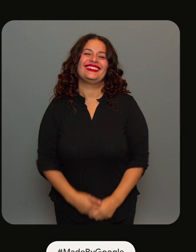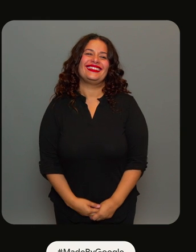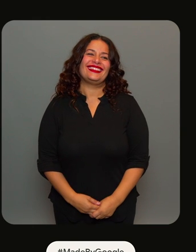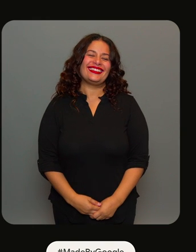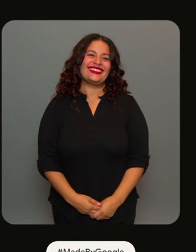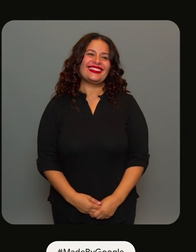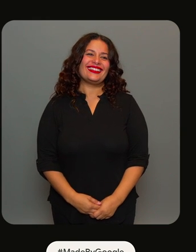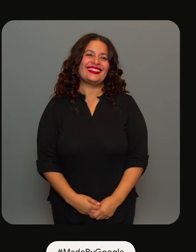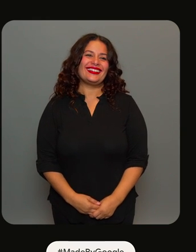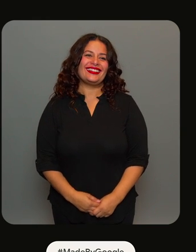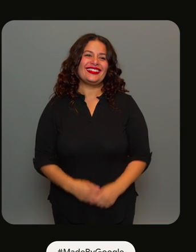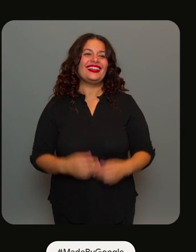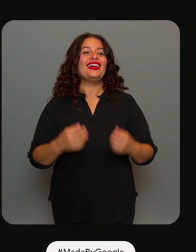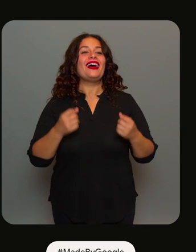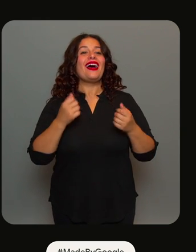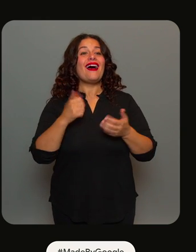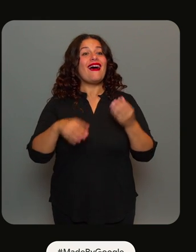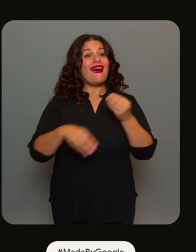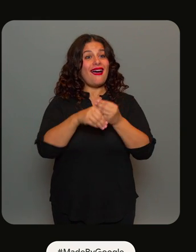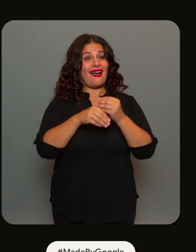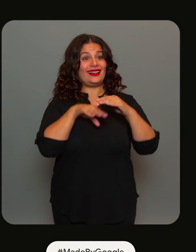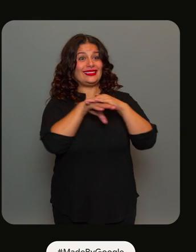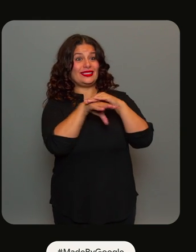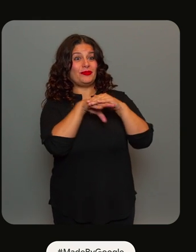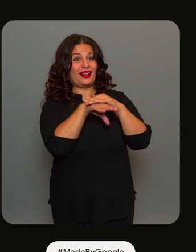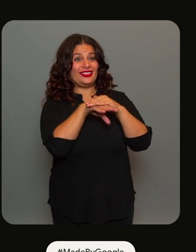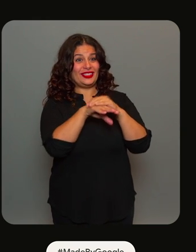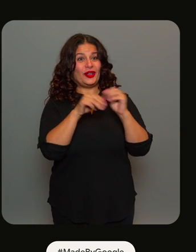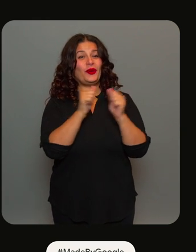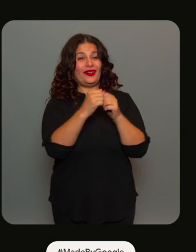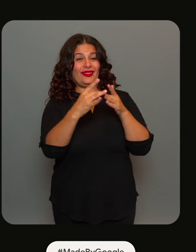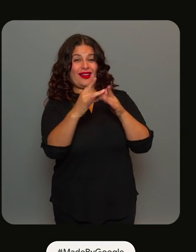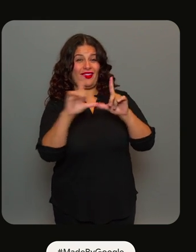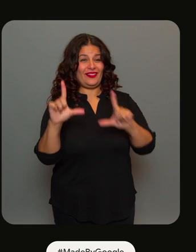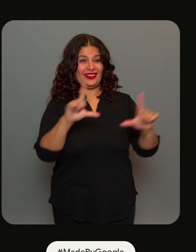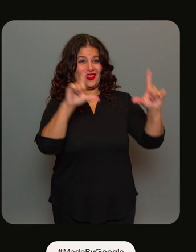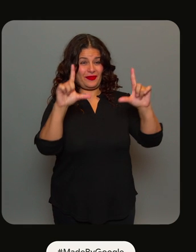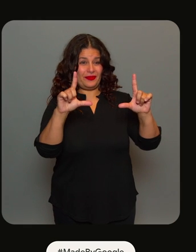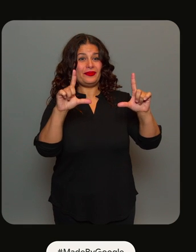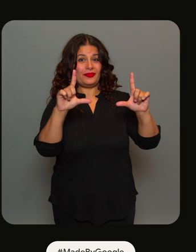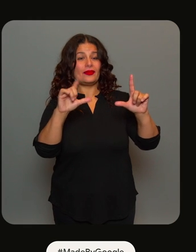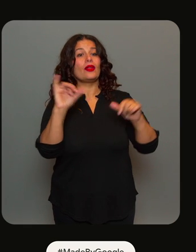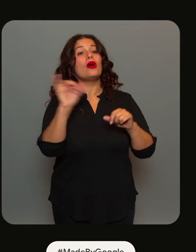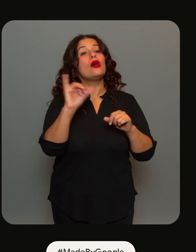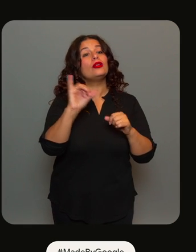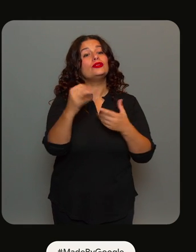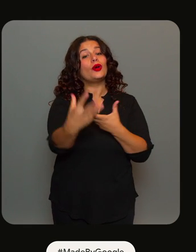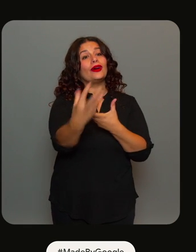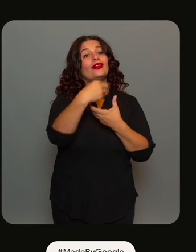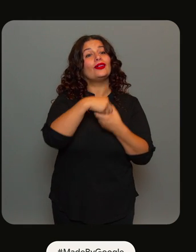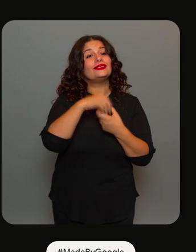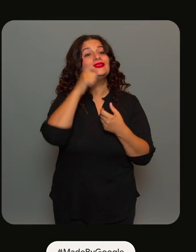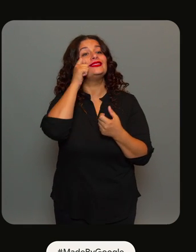With the added accessibility of Guided Frame, and the inclusivity and accuracy of Real Tone, we're continuing